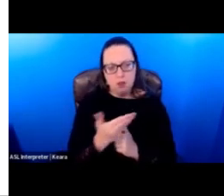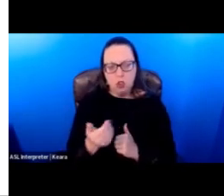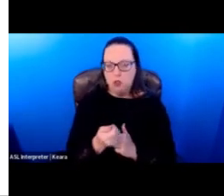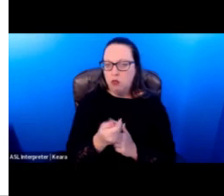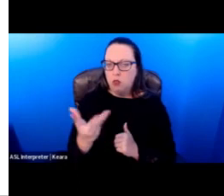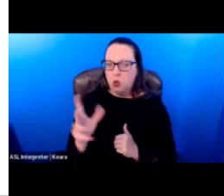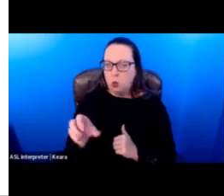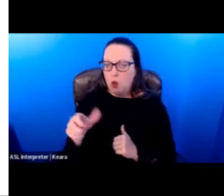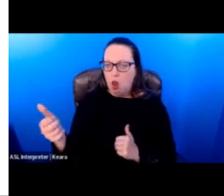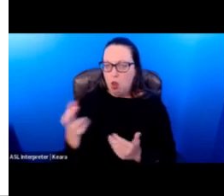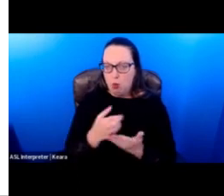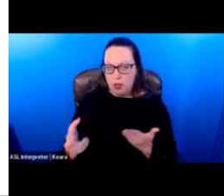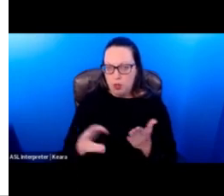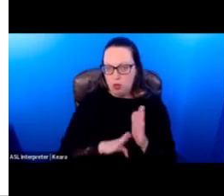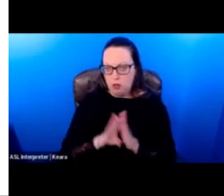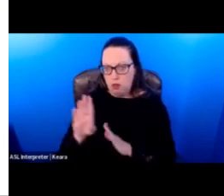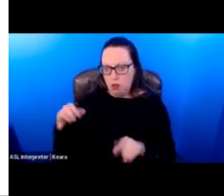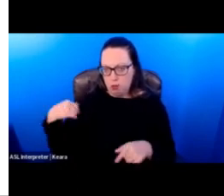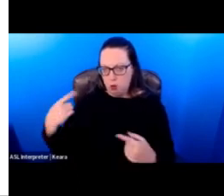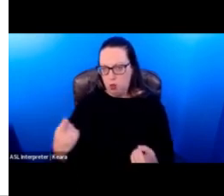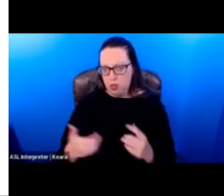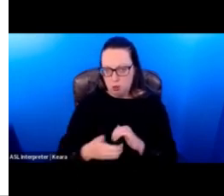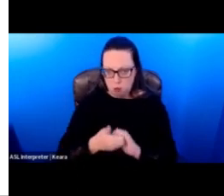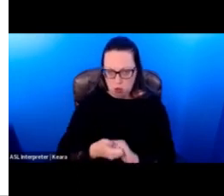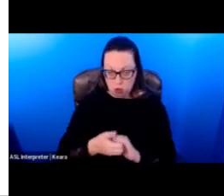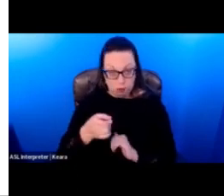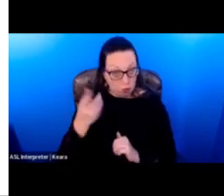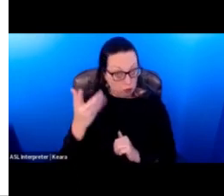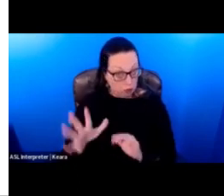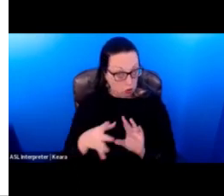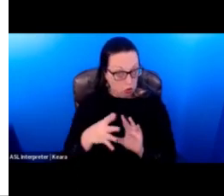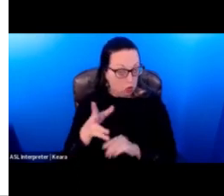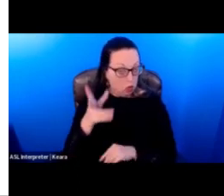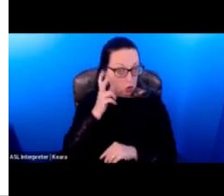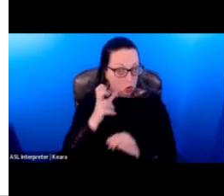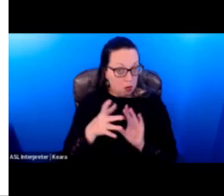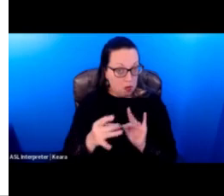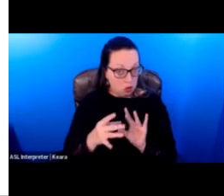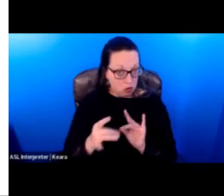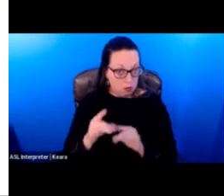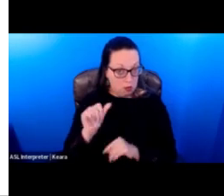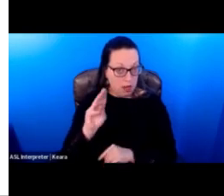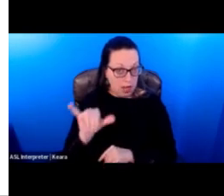have been developed for this partnership. You already heard them mentioned by Amy, I'm just going into a little bit more